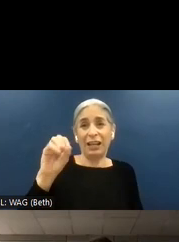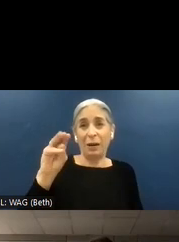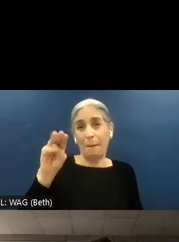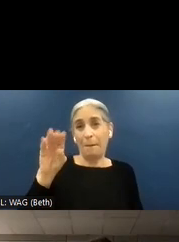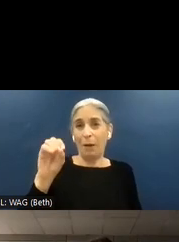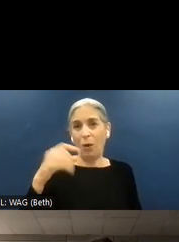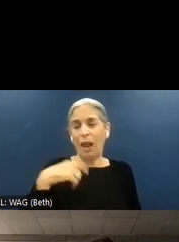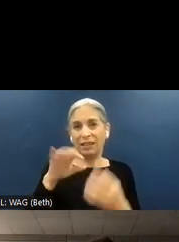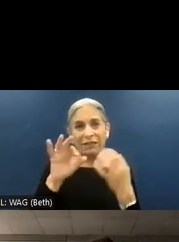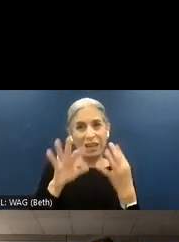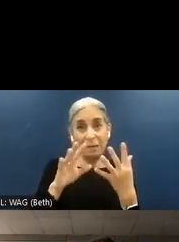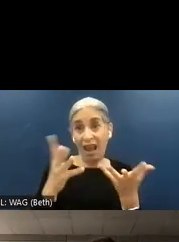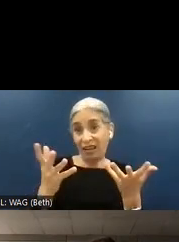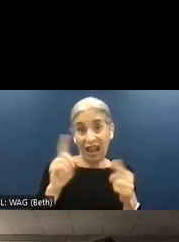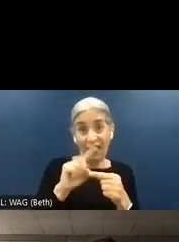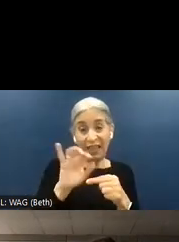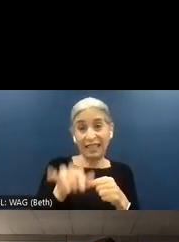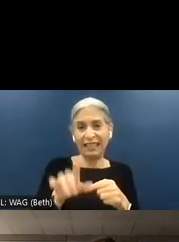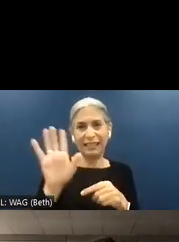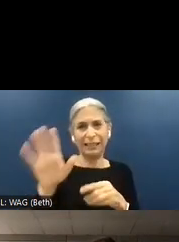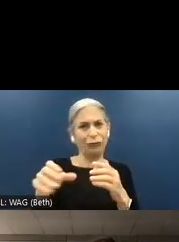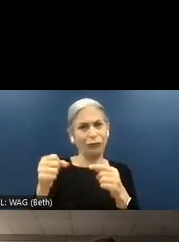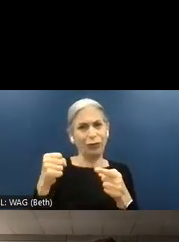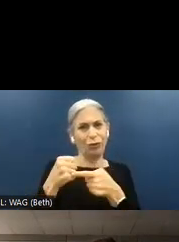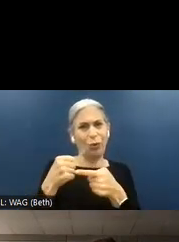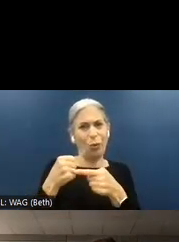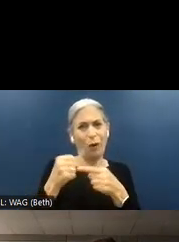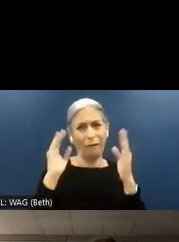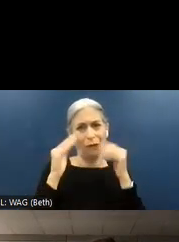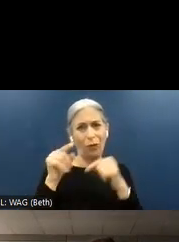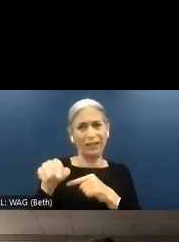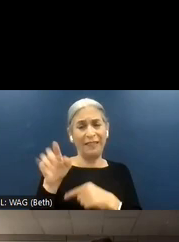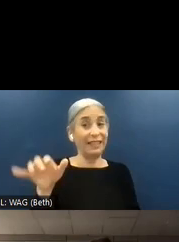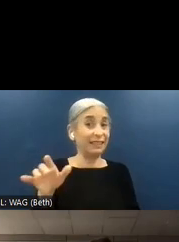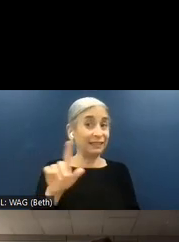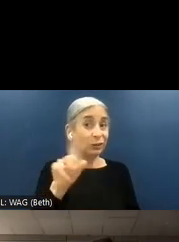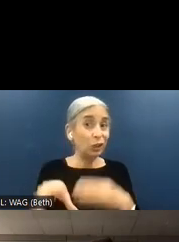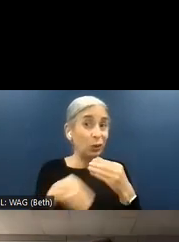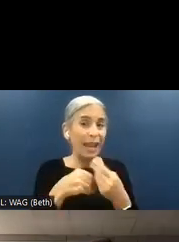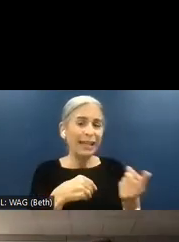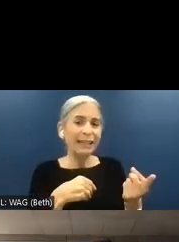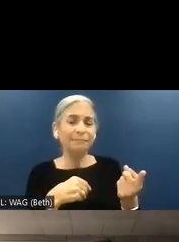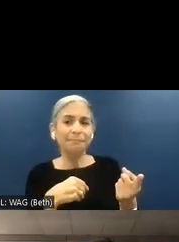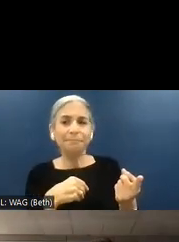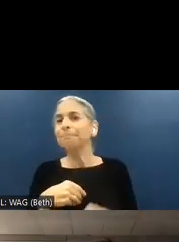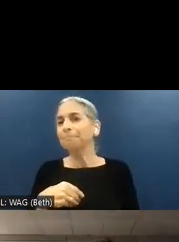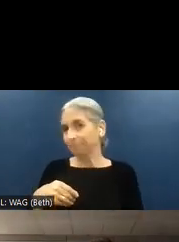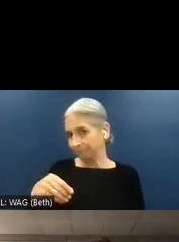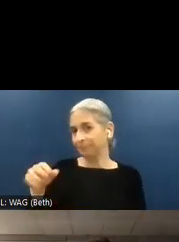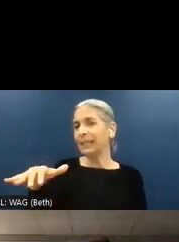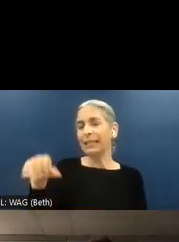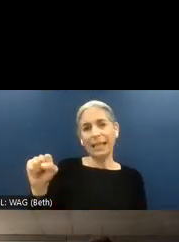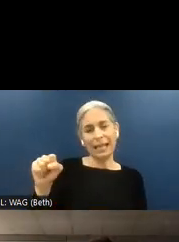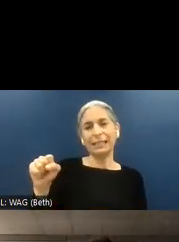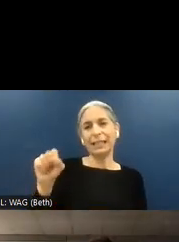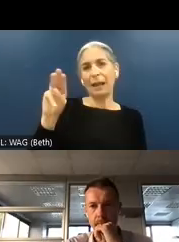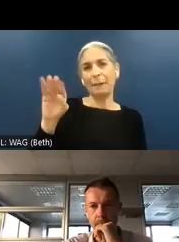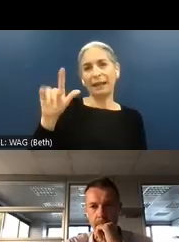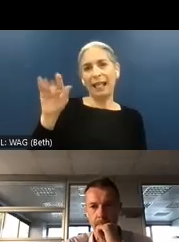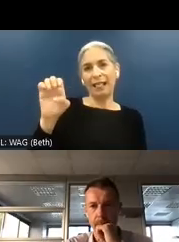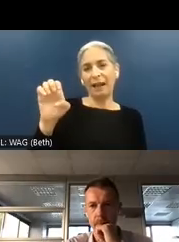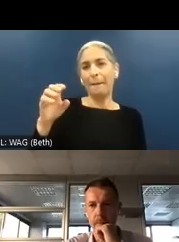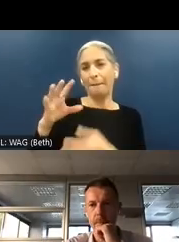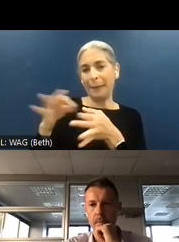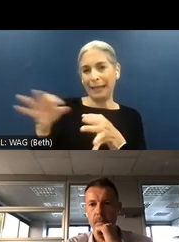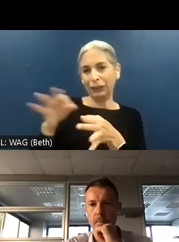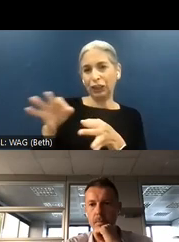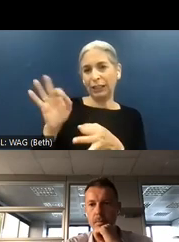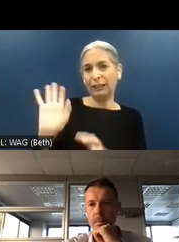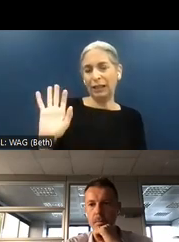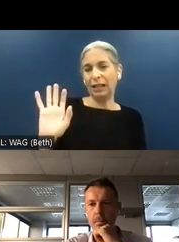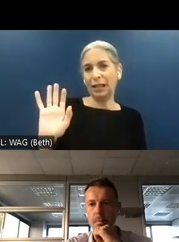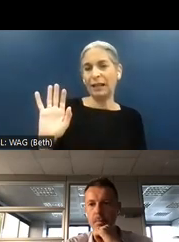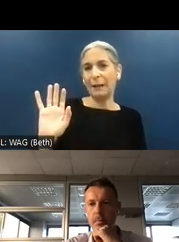his core focus. >> GIACOMO PETRI: Yes. As Michele mentioned,